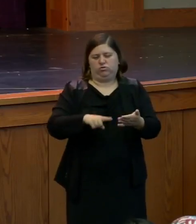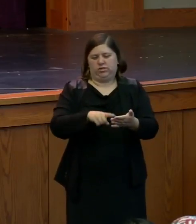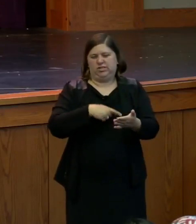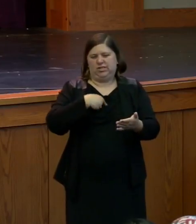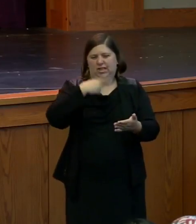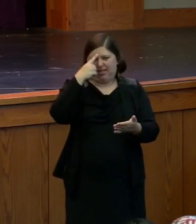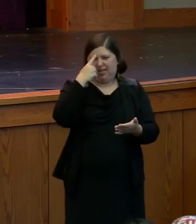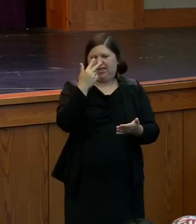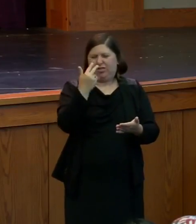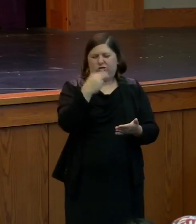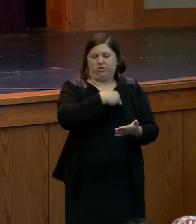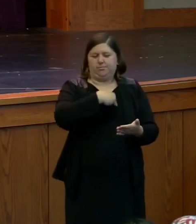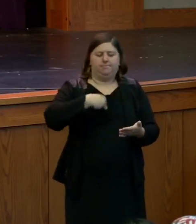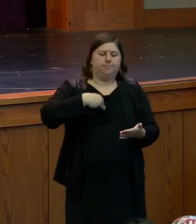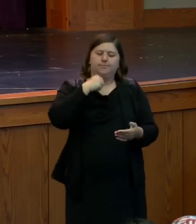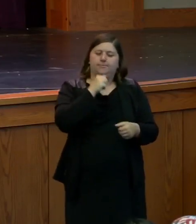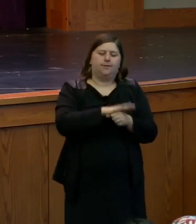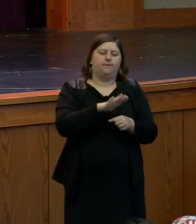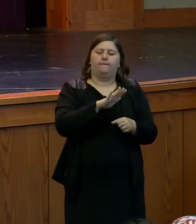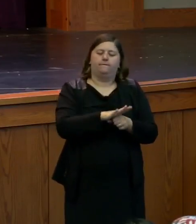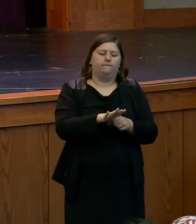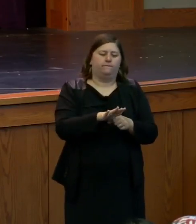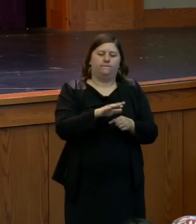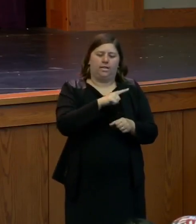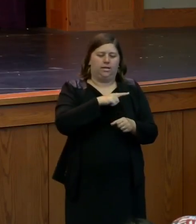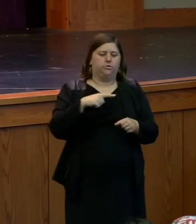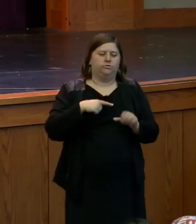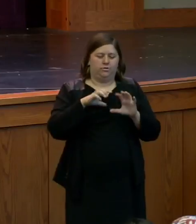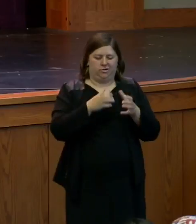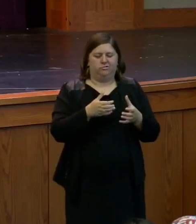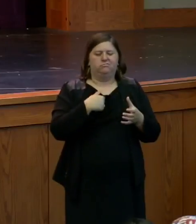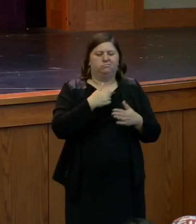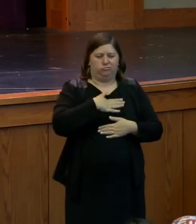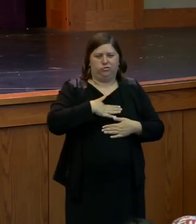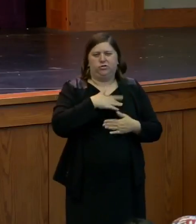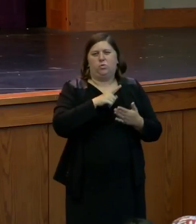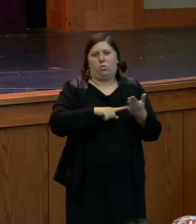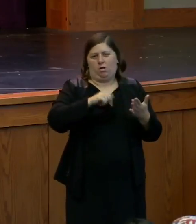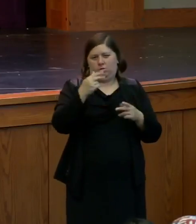I REALLY APPRECIATED WHAT WAS SAID BY OTHERS WHO HAVE LOOKED INTO THIS CAREFULLY.